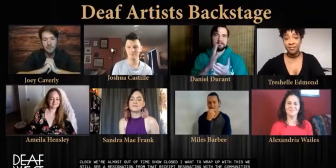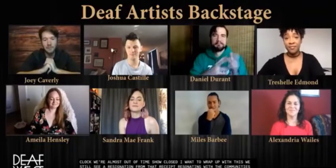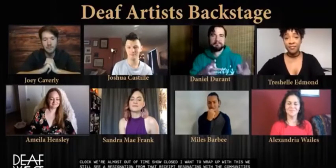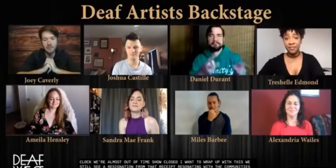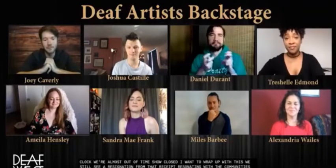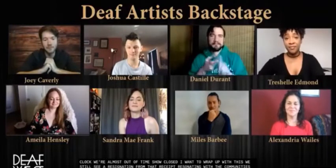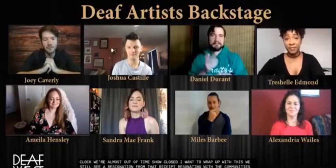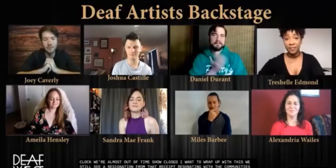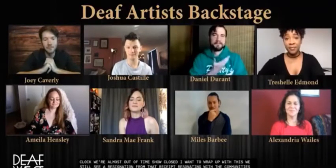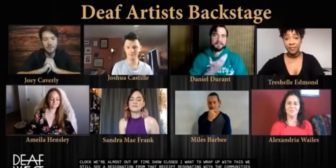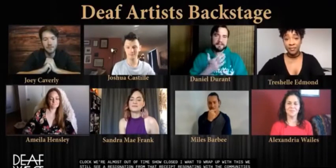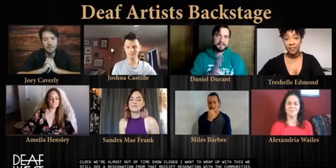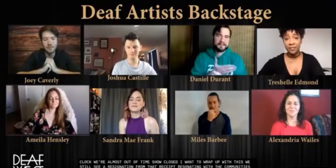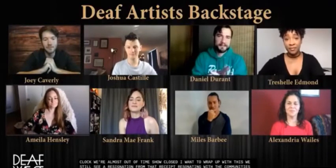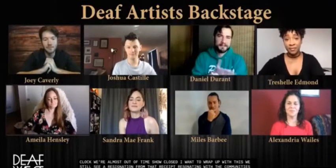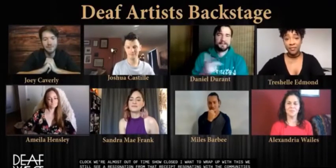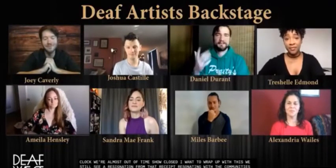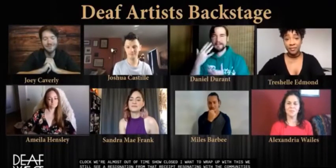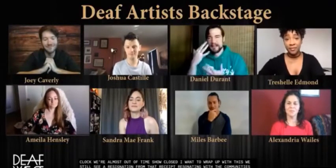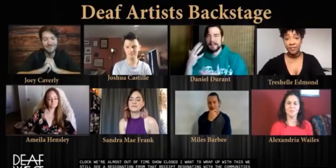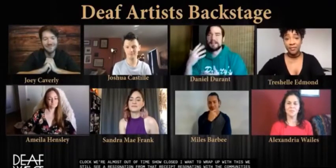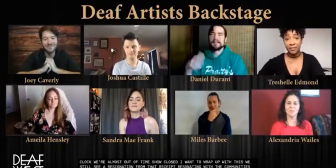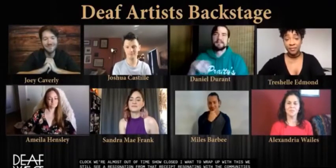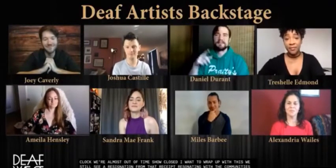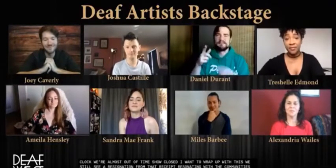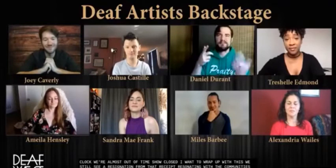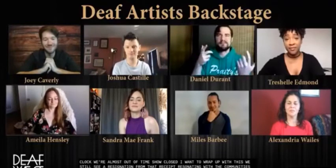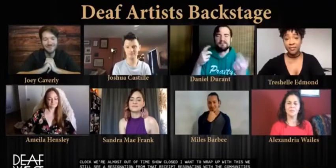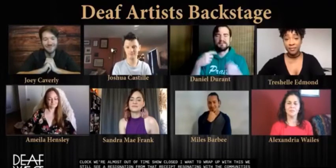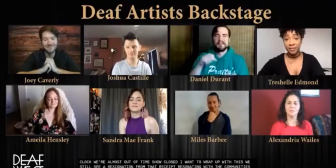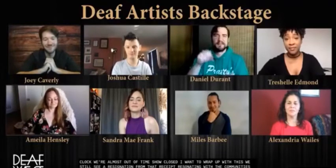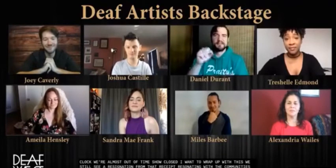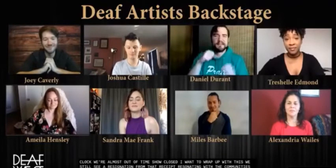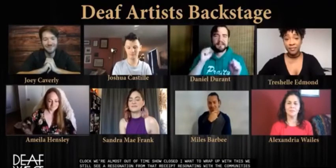You see people taking the music from the show and singing it.